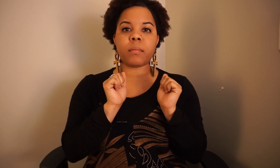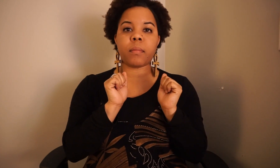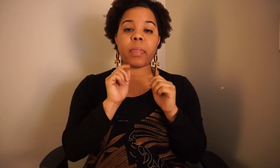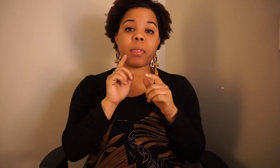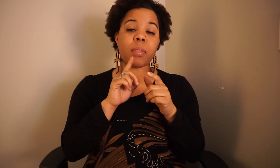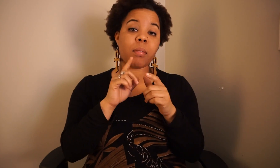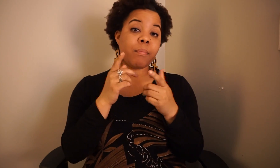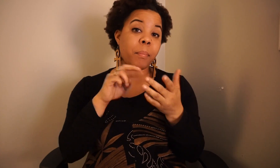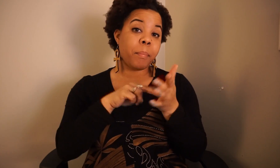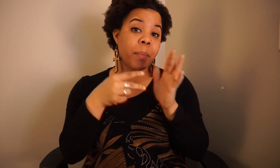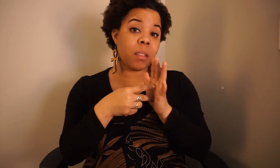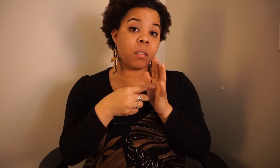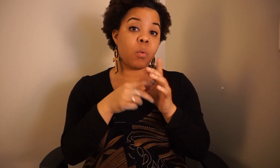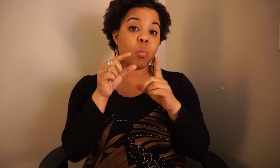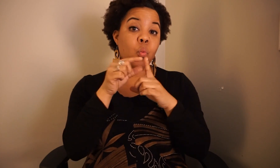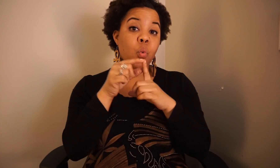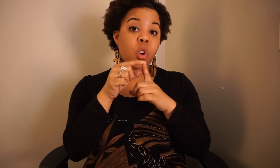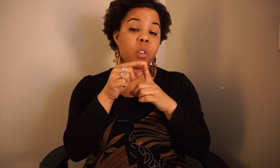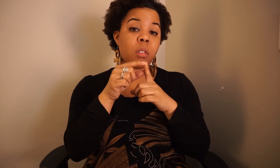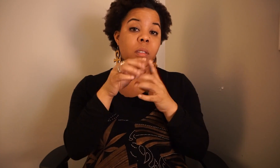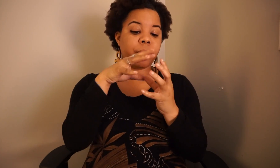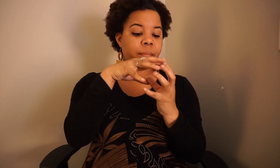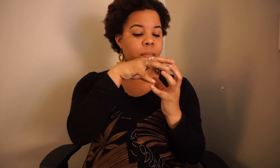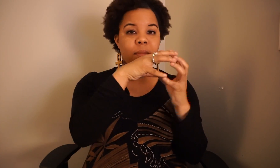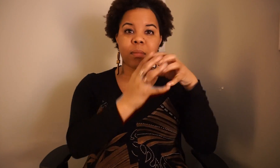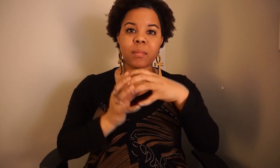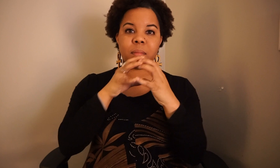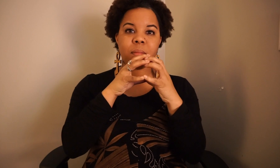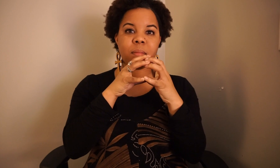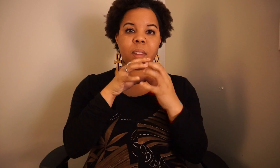then it means this word, intersectionality...